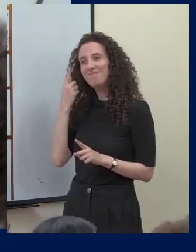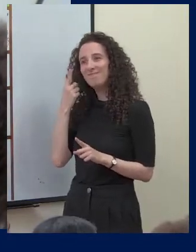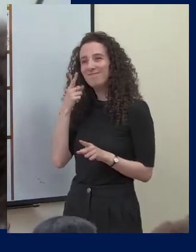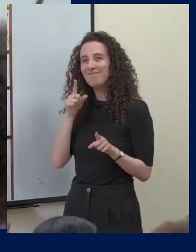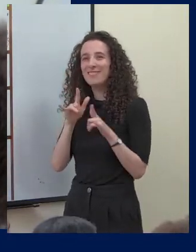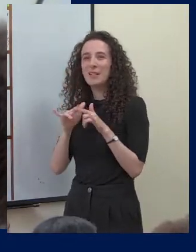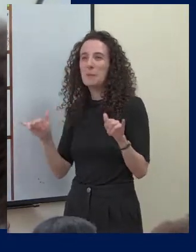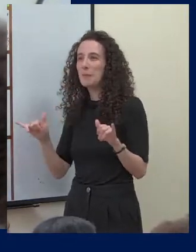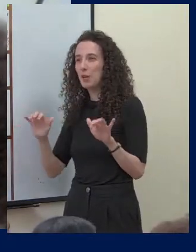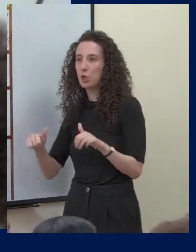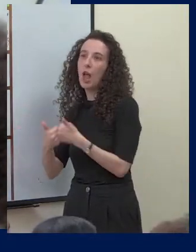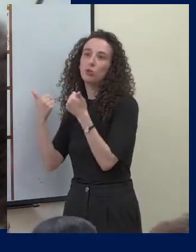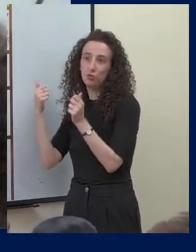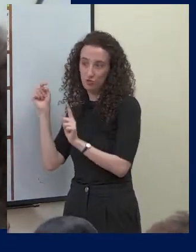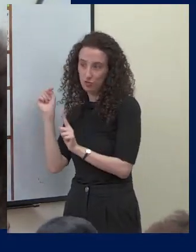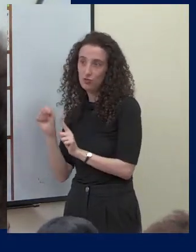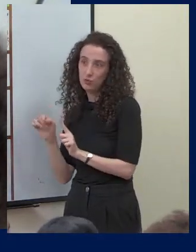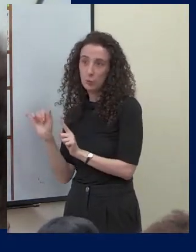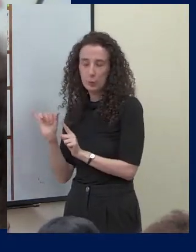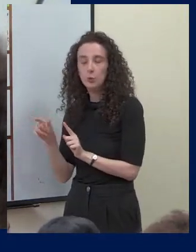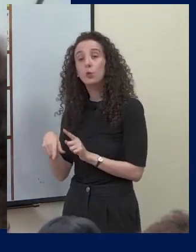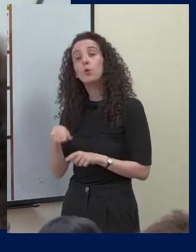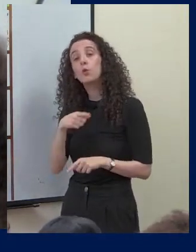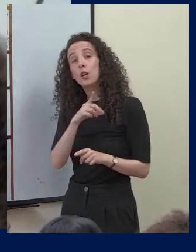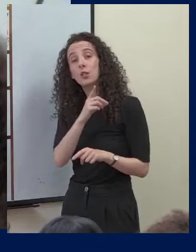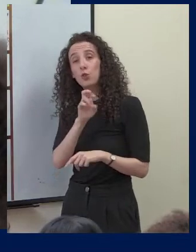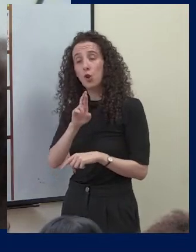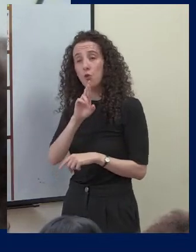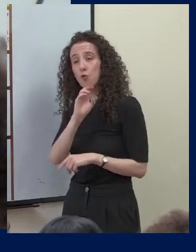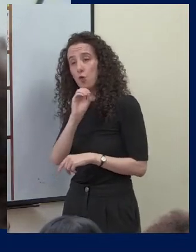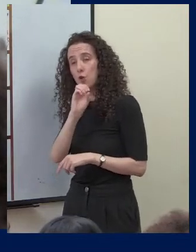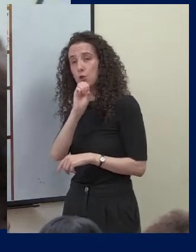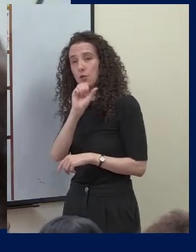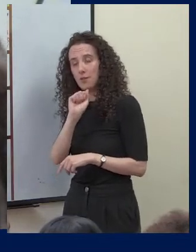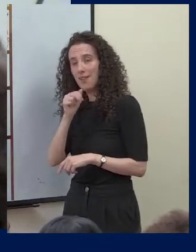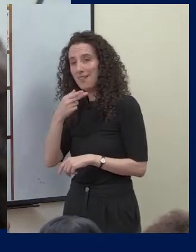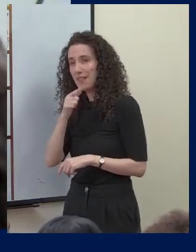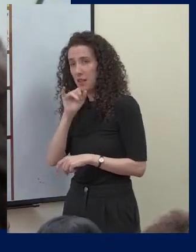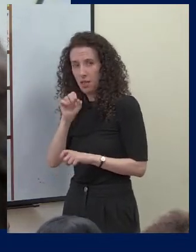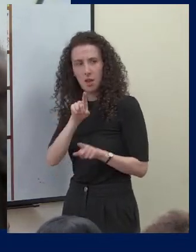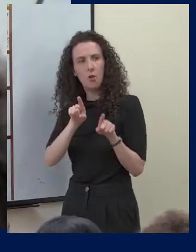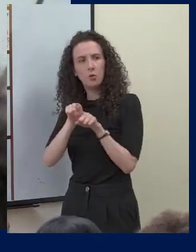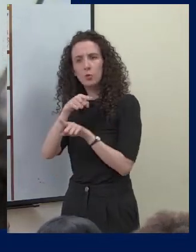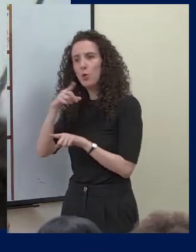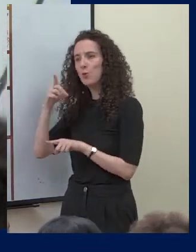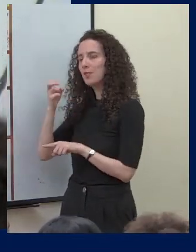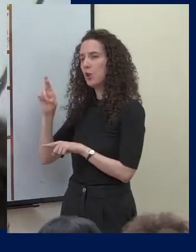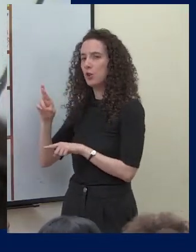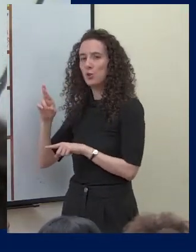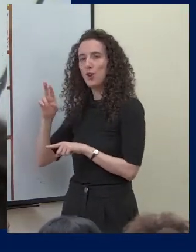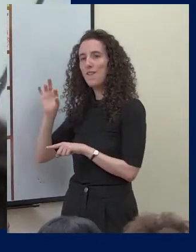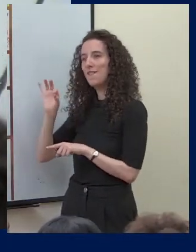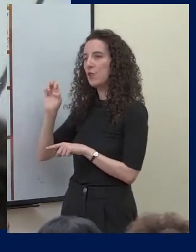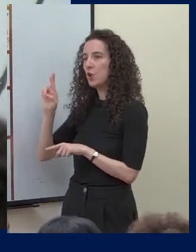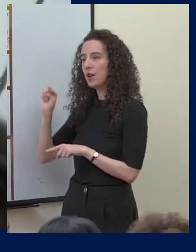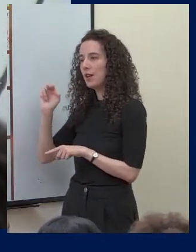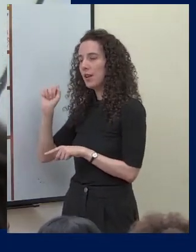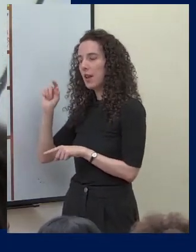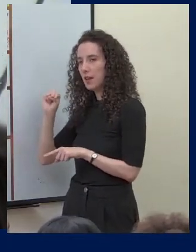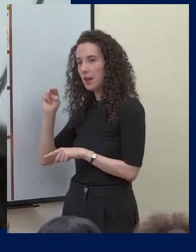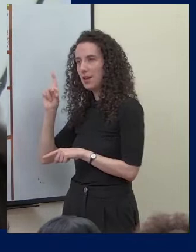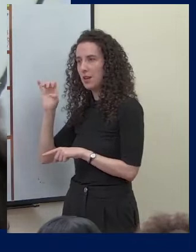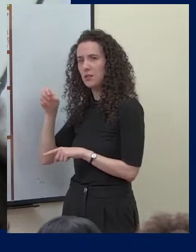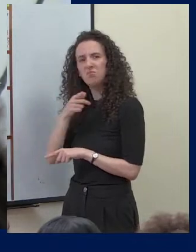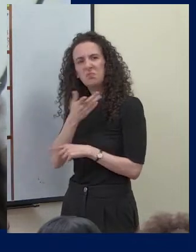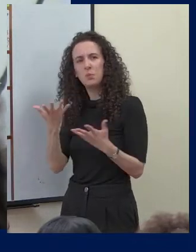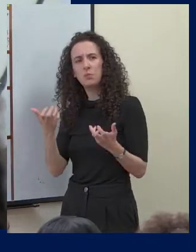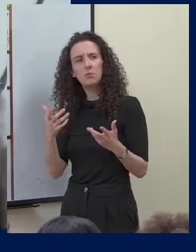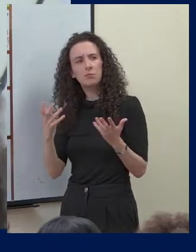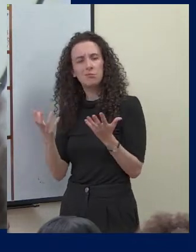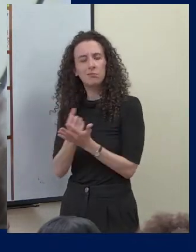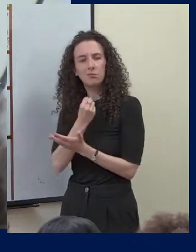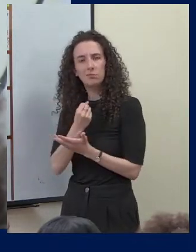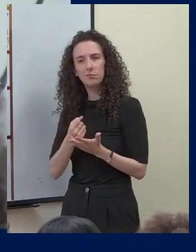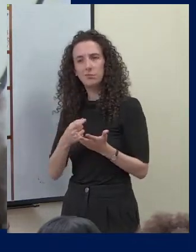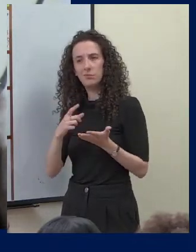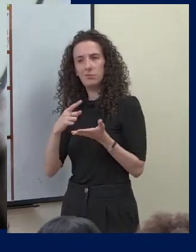Dr. Rosa Hill, Dr. Fernandez, go to talk briefly about how do you tackle these challenges,